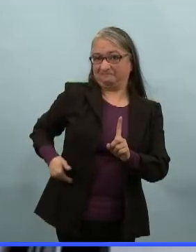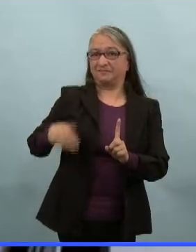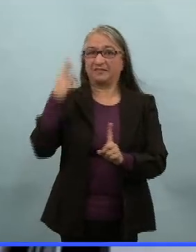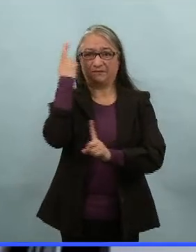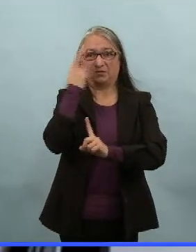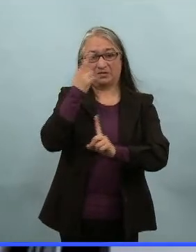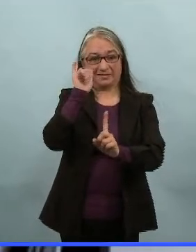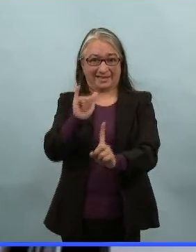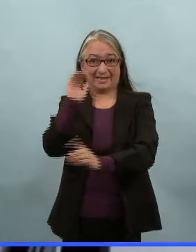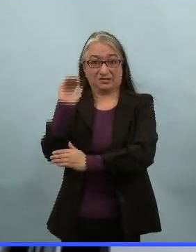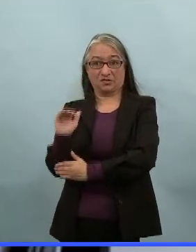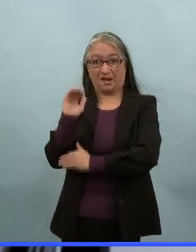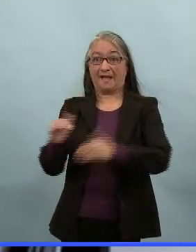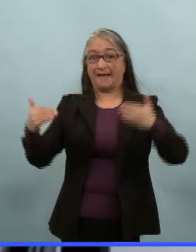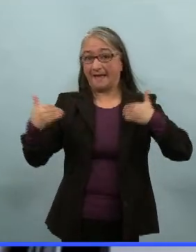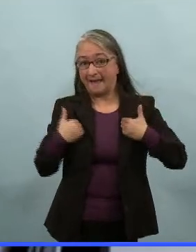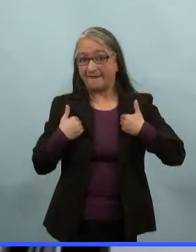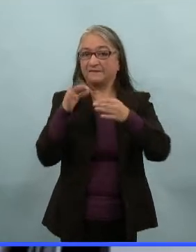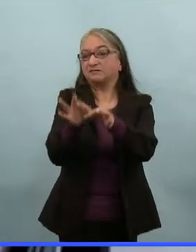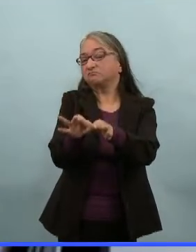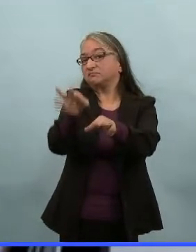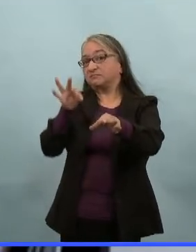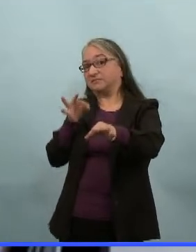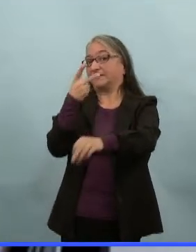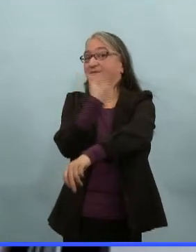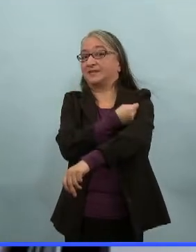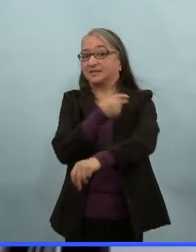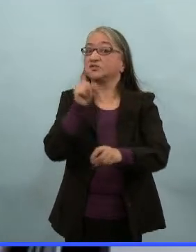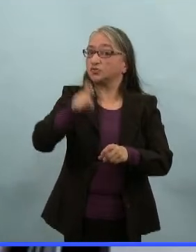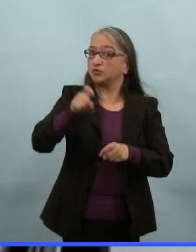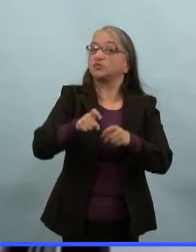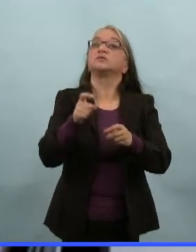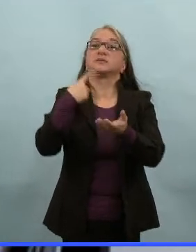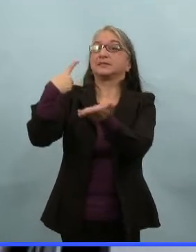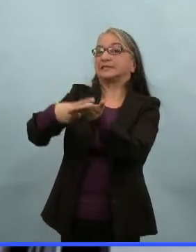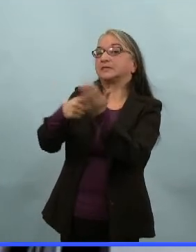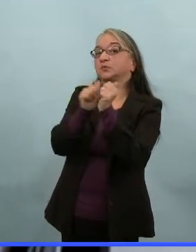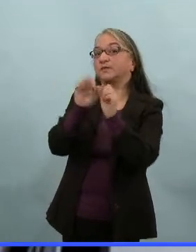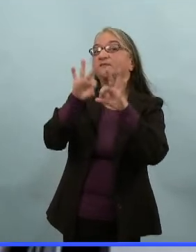please discuss this with your family doctor or your pediatrician and we can now go to questions